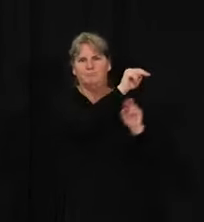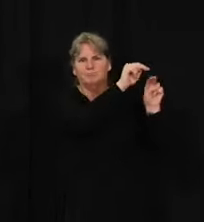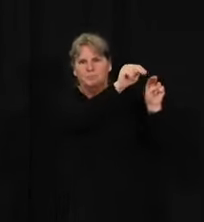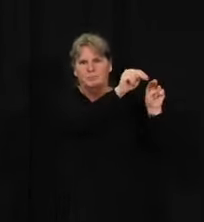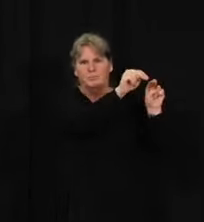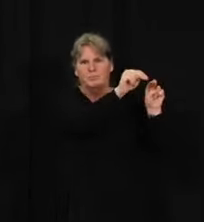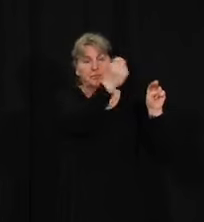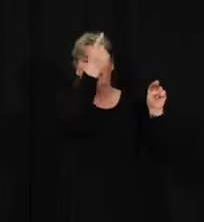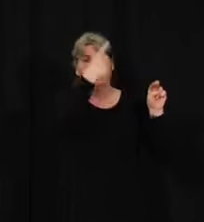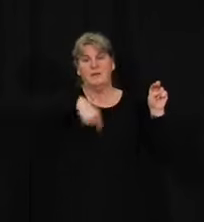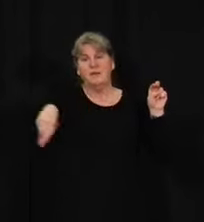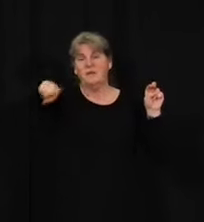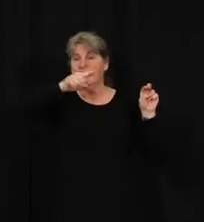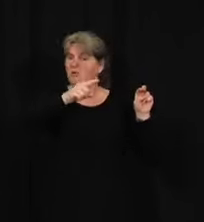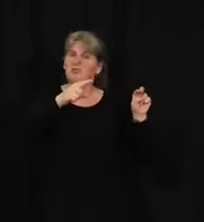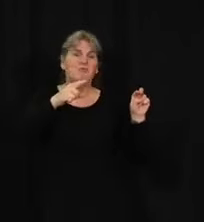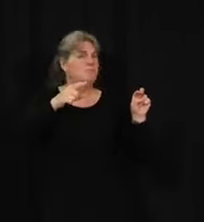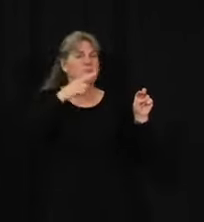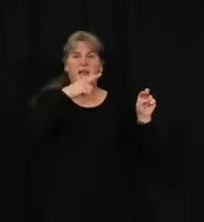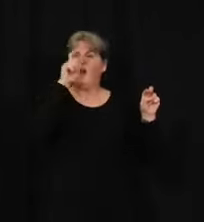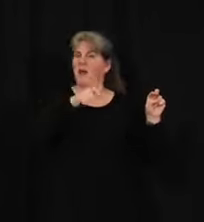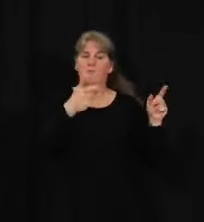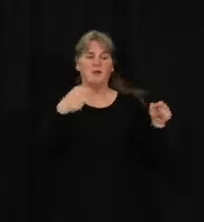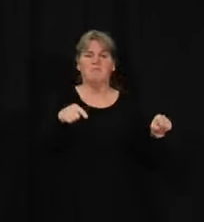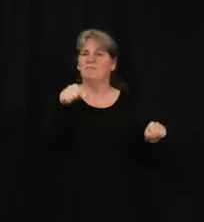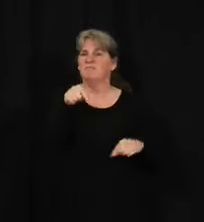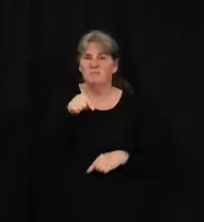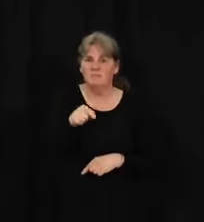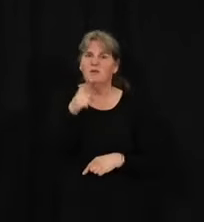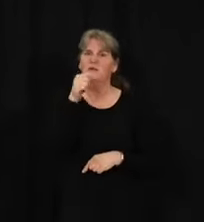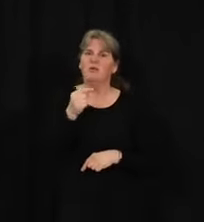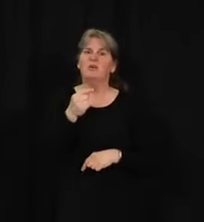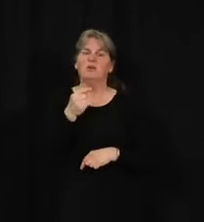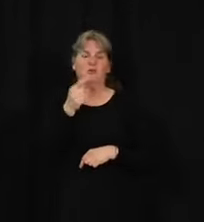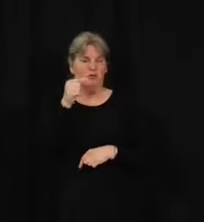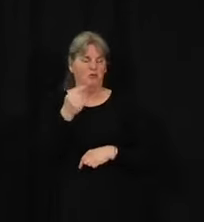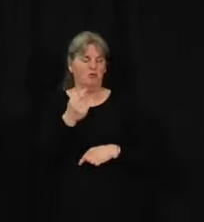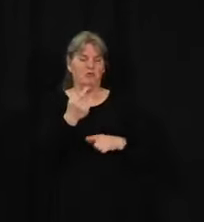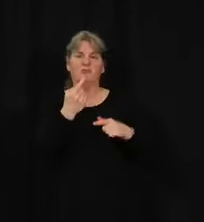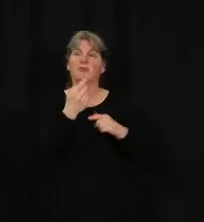Thanks to everyone's work in adhering to physical distancing and self-isolation after travel,